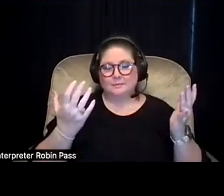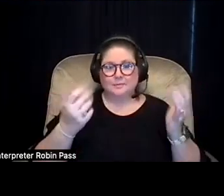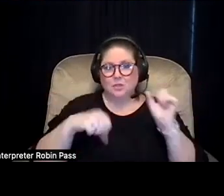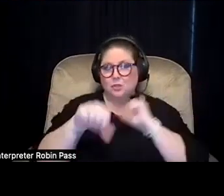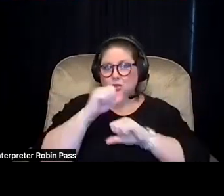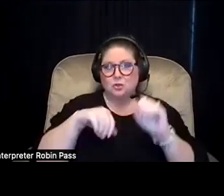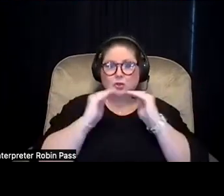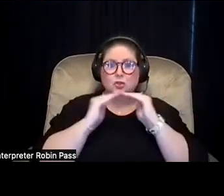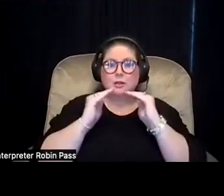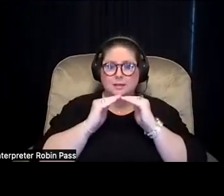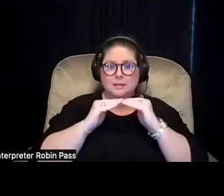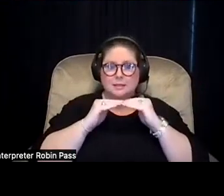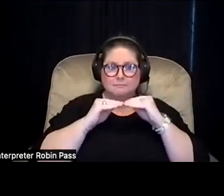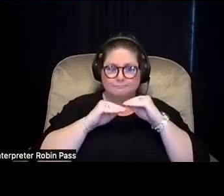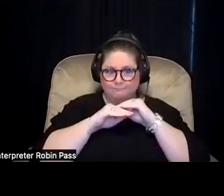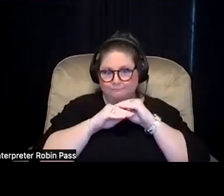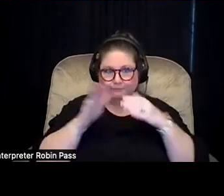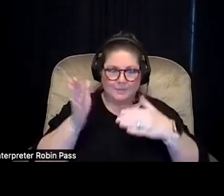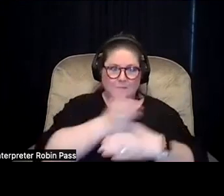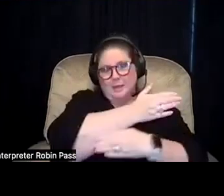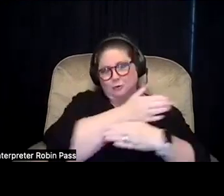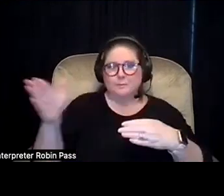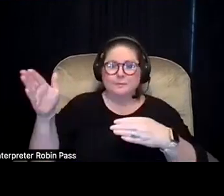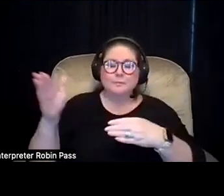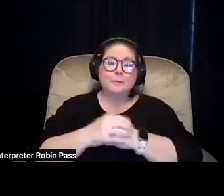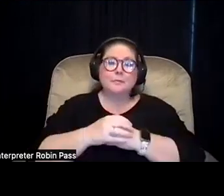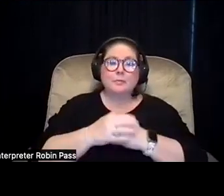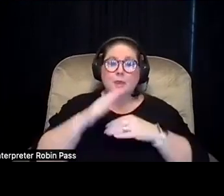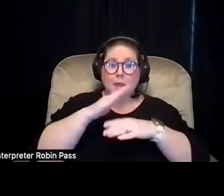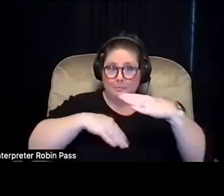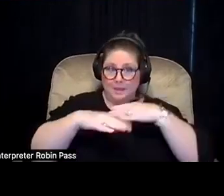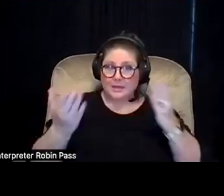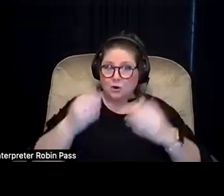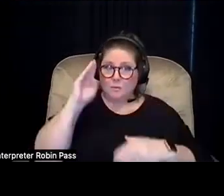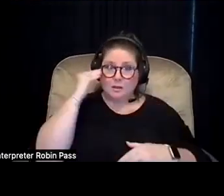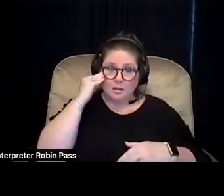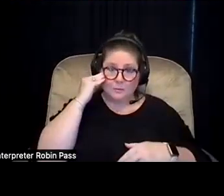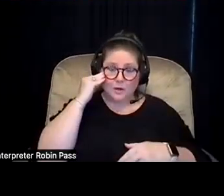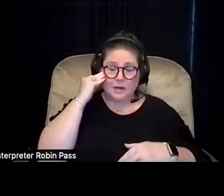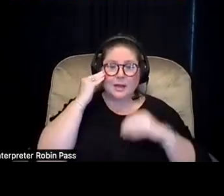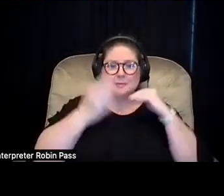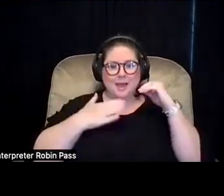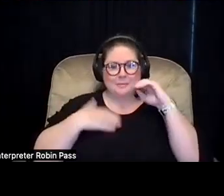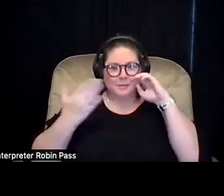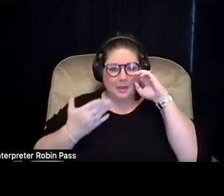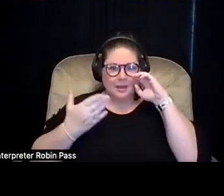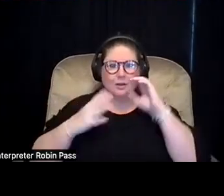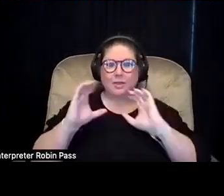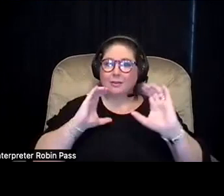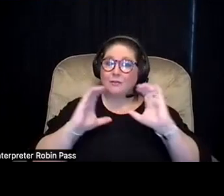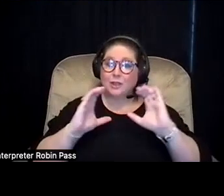spectrum um i'm based here in montgomery as sarah said and i'm happy to be here in this conversation